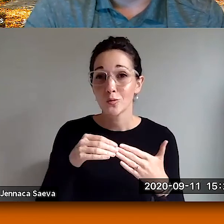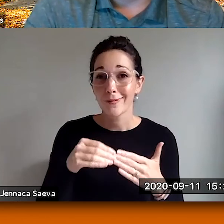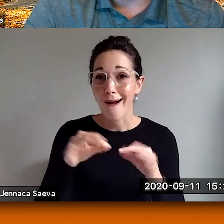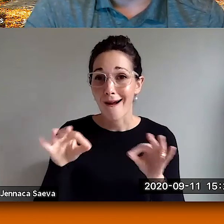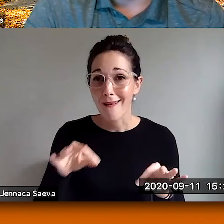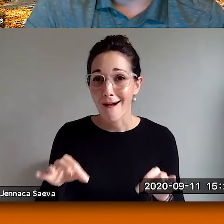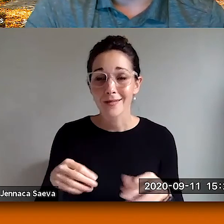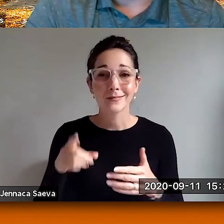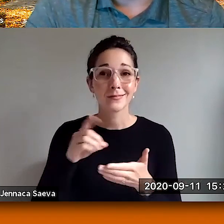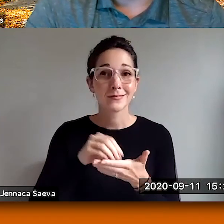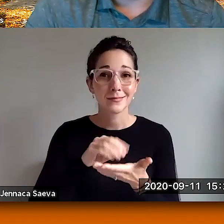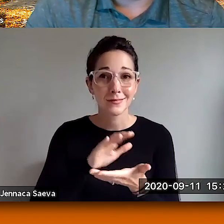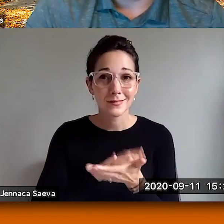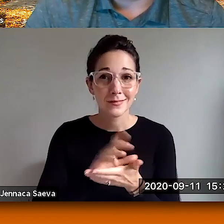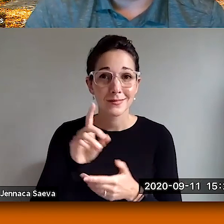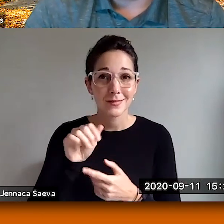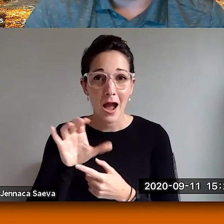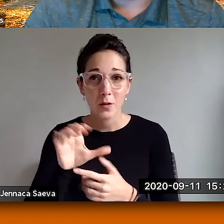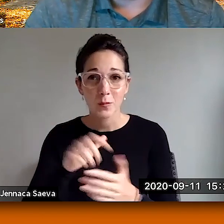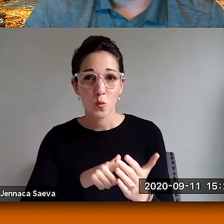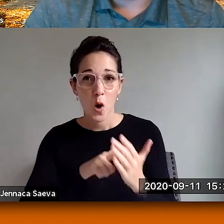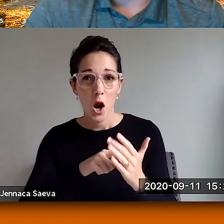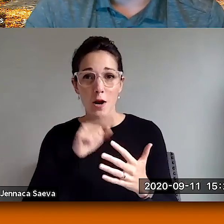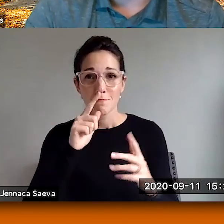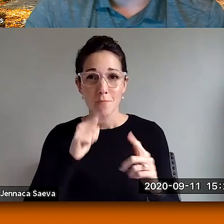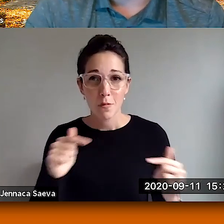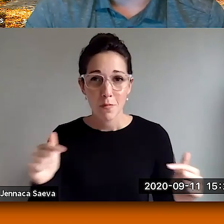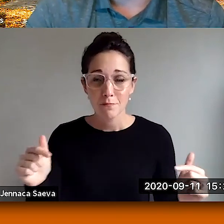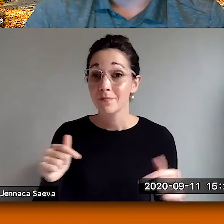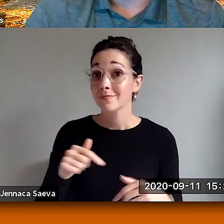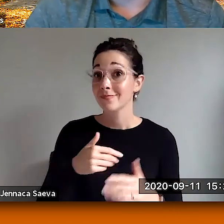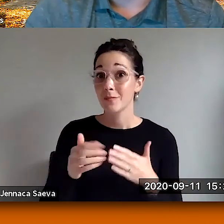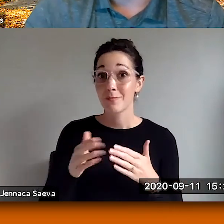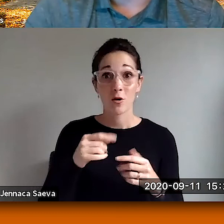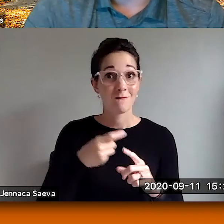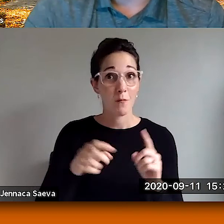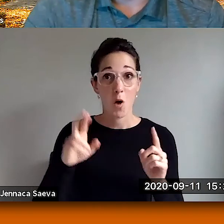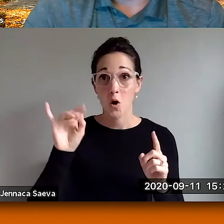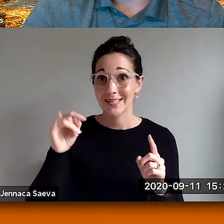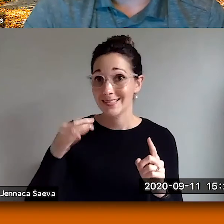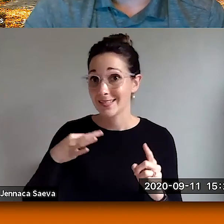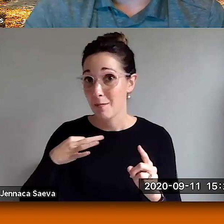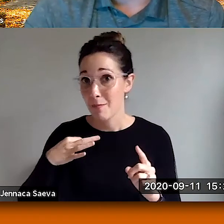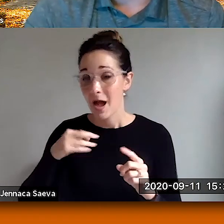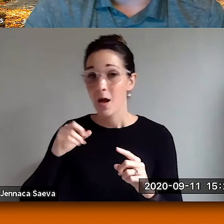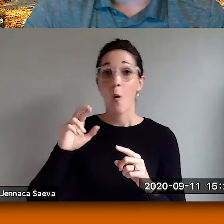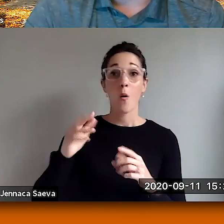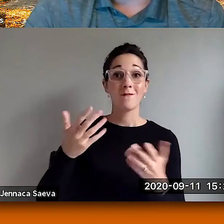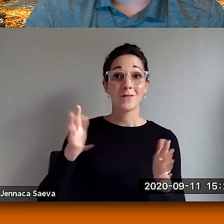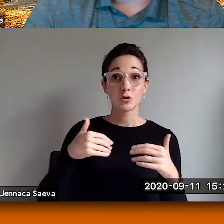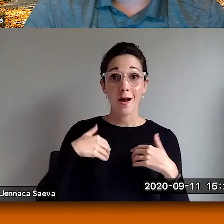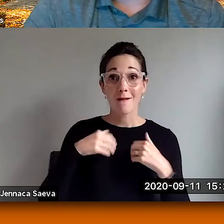So whether you're RIT applying or you have a subaward, you want to make sure you read through